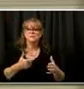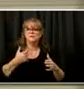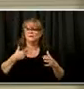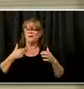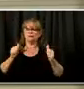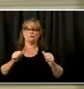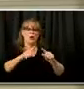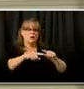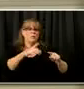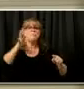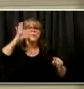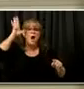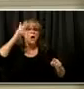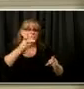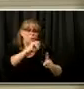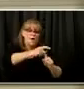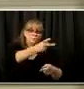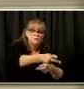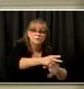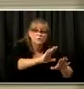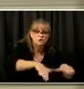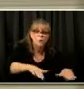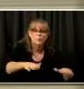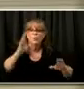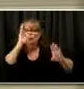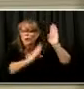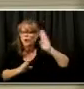pretend to know all the reasons why some families are not prioritizing school enrollment and